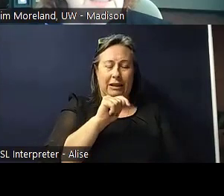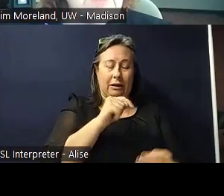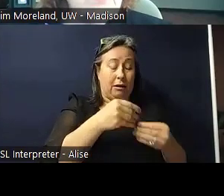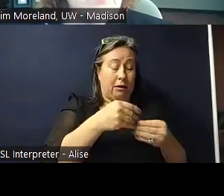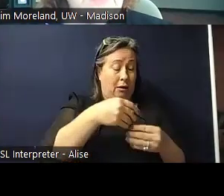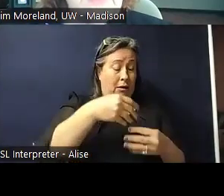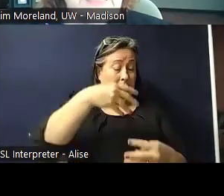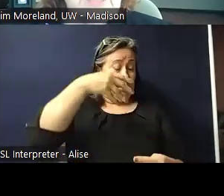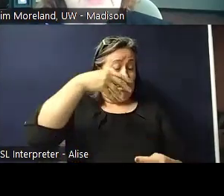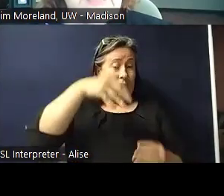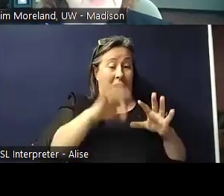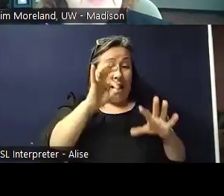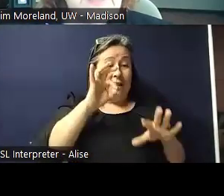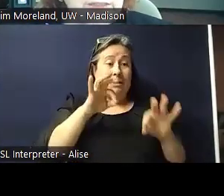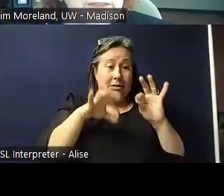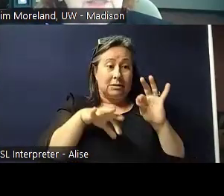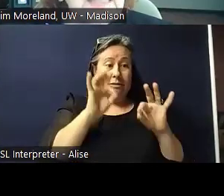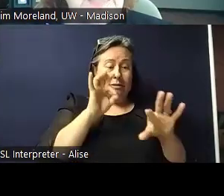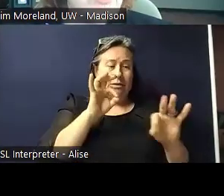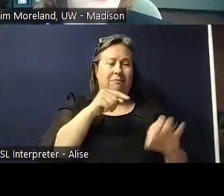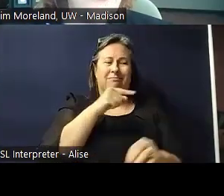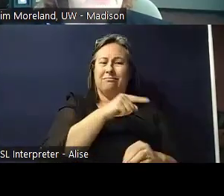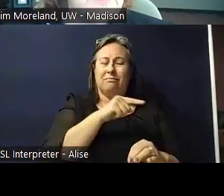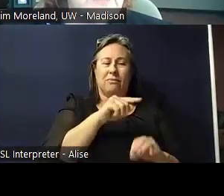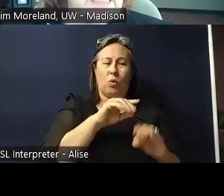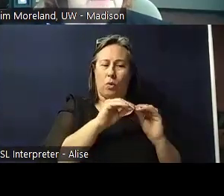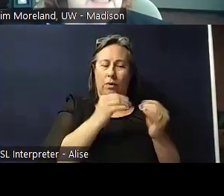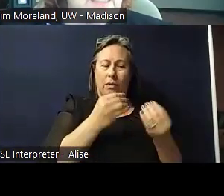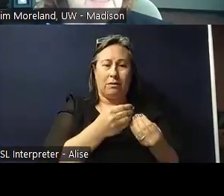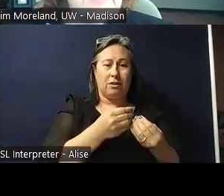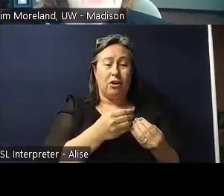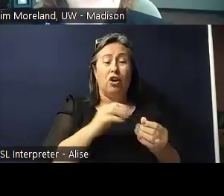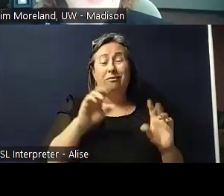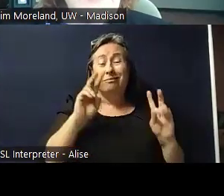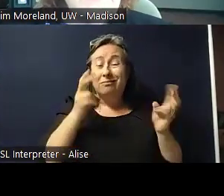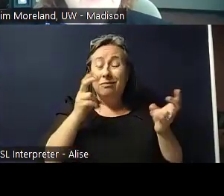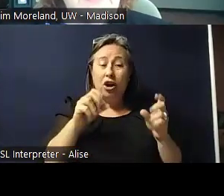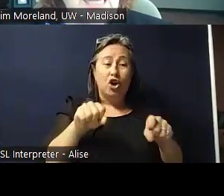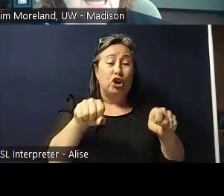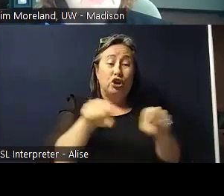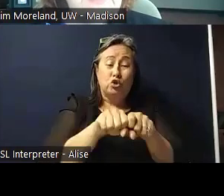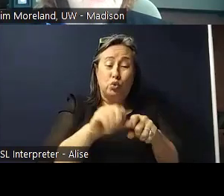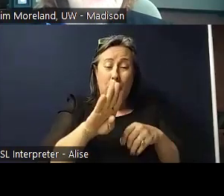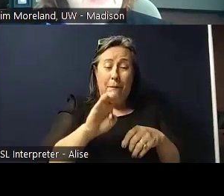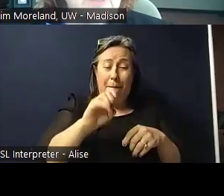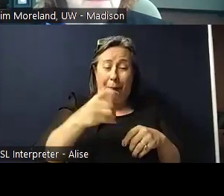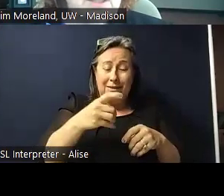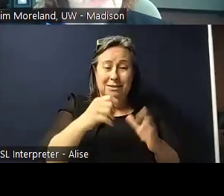This was an entity that literally did shoebox accounting. That is not acceptable,